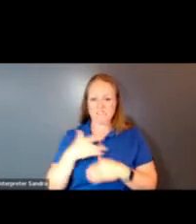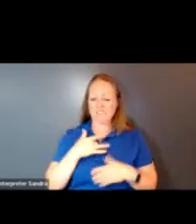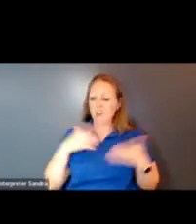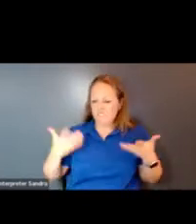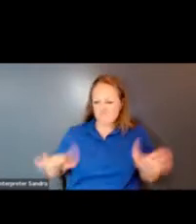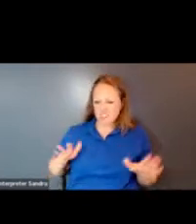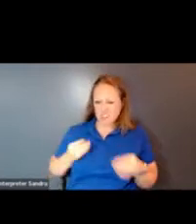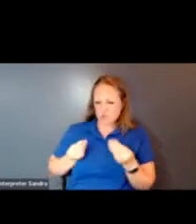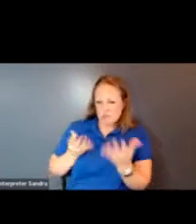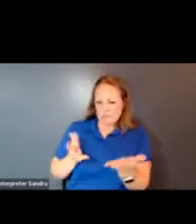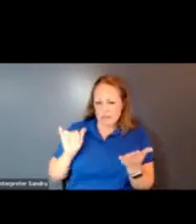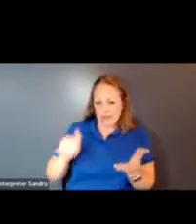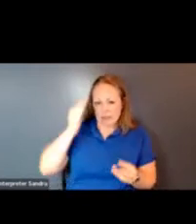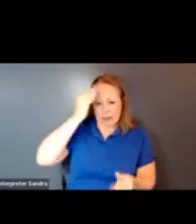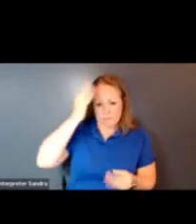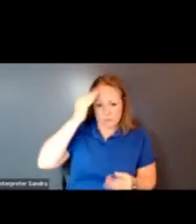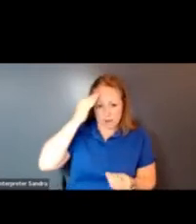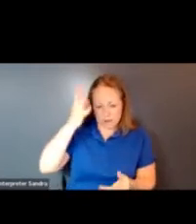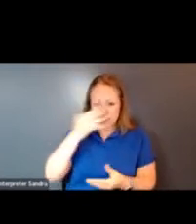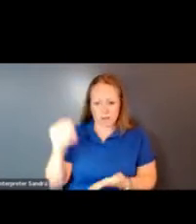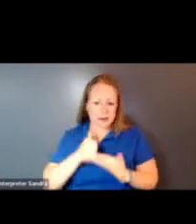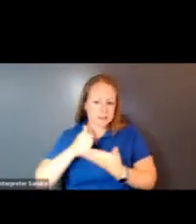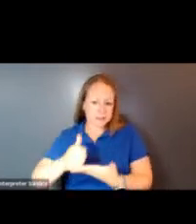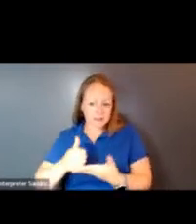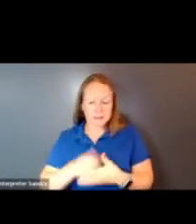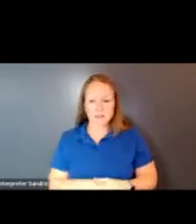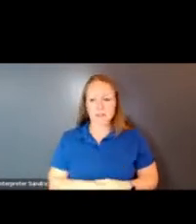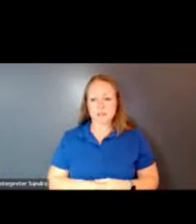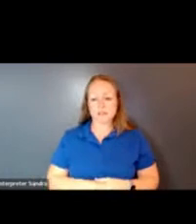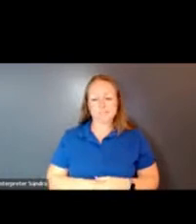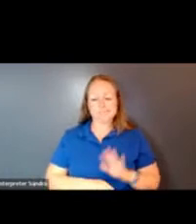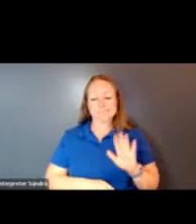assistance. And in fact, both of